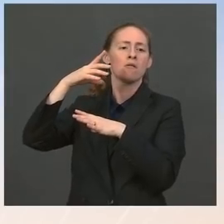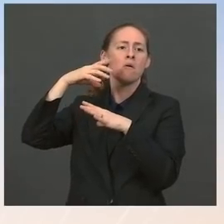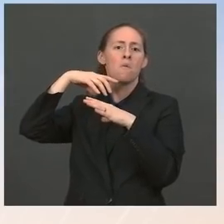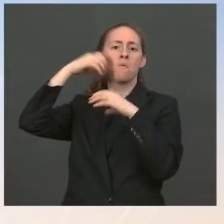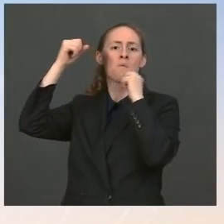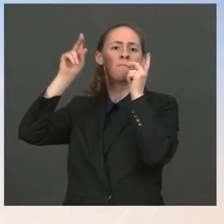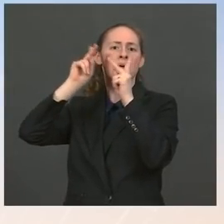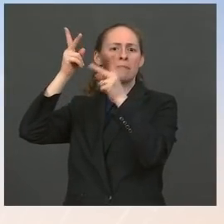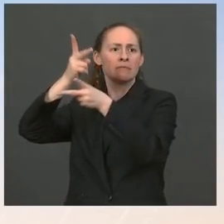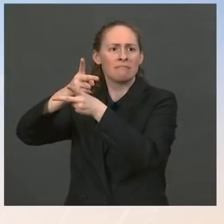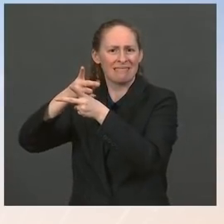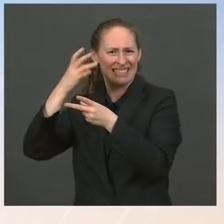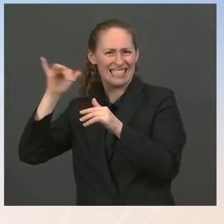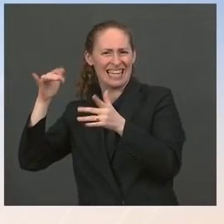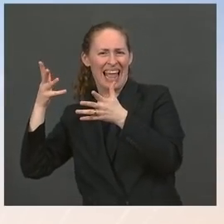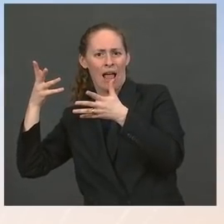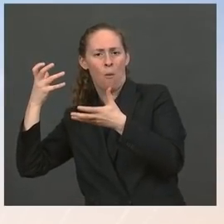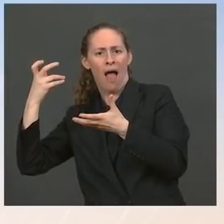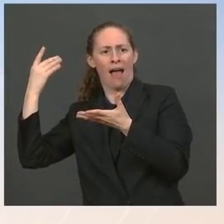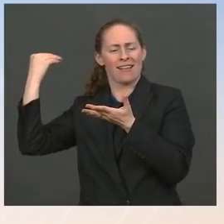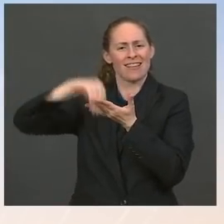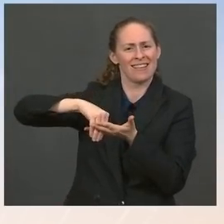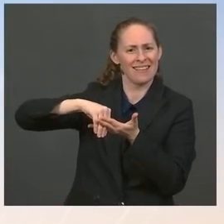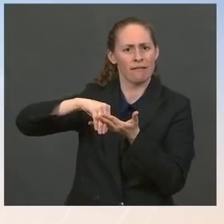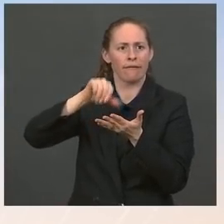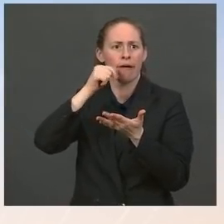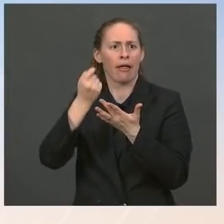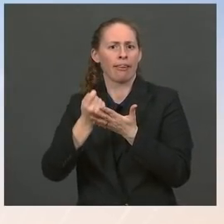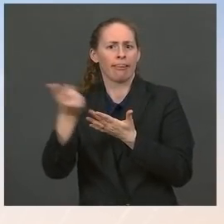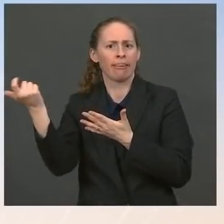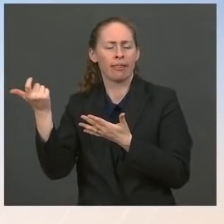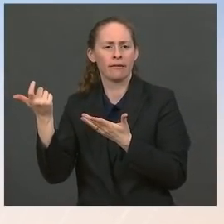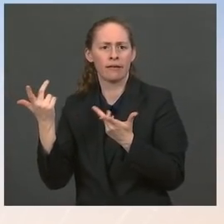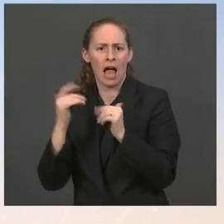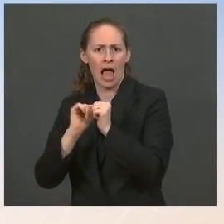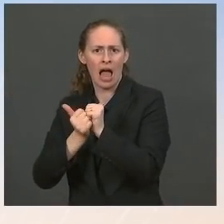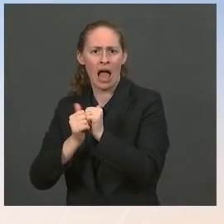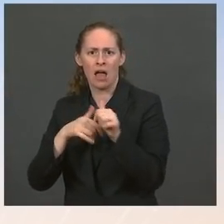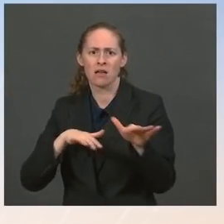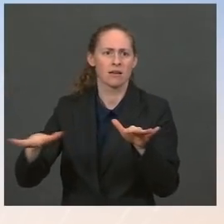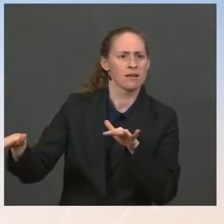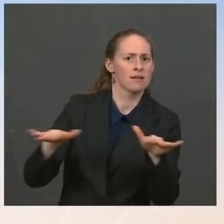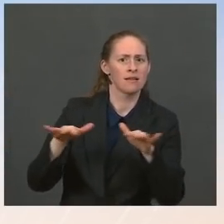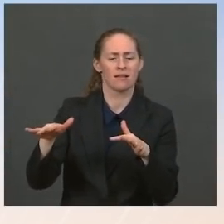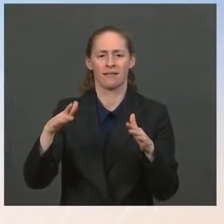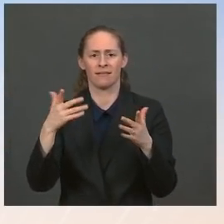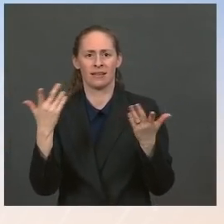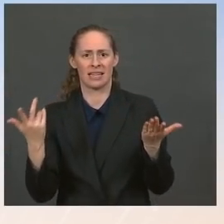and meet with members here in Washington to get the up -- to get the bigger package done?